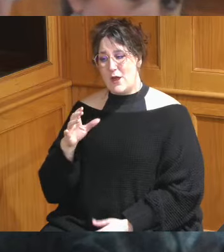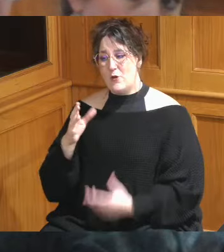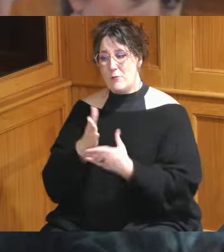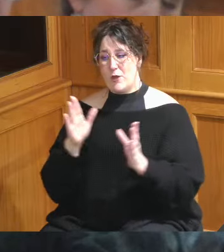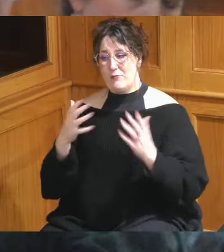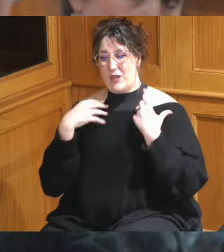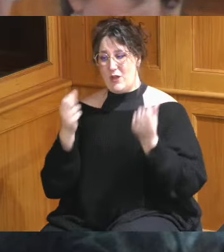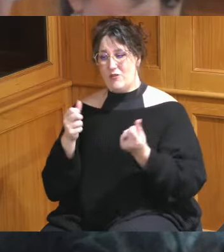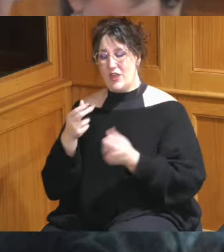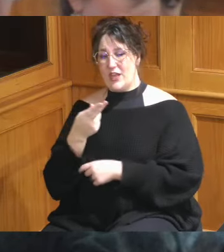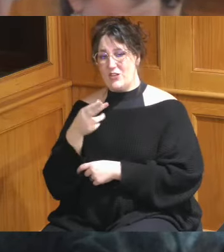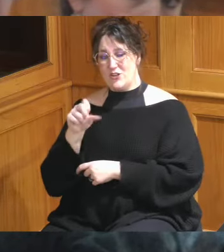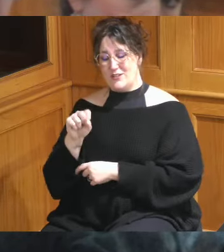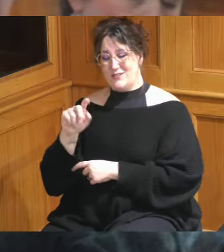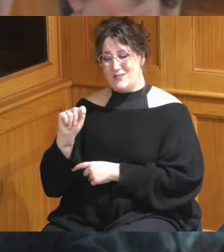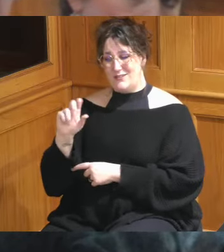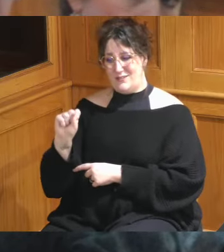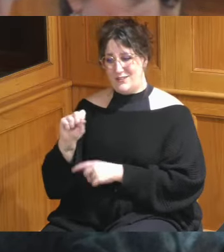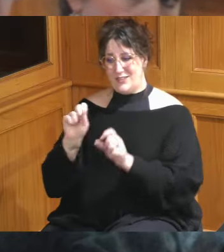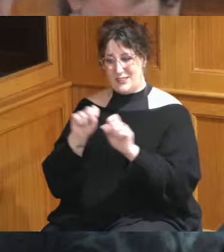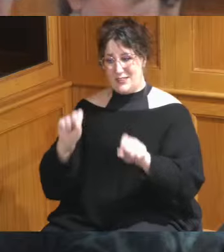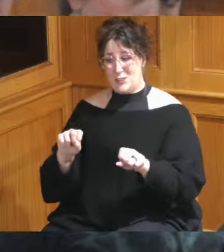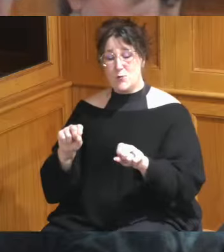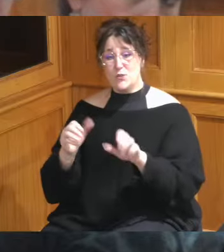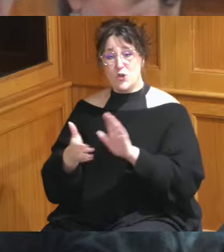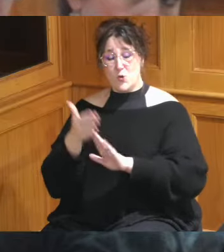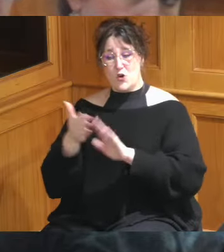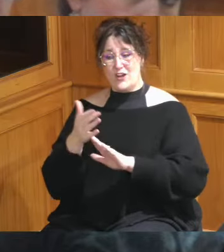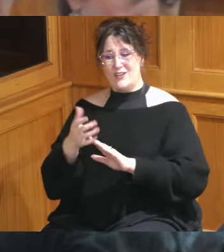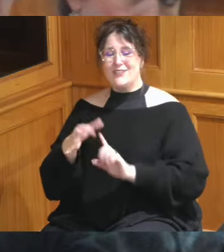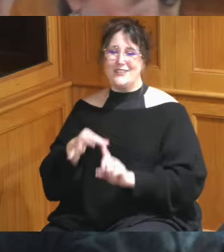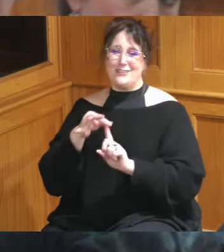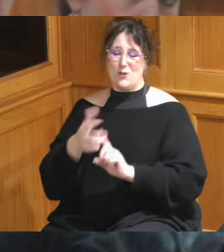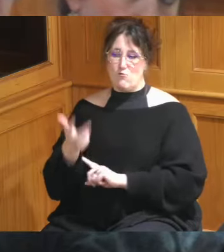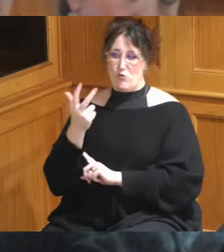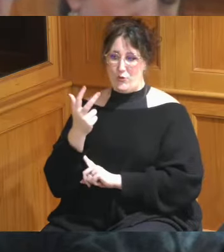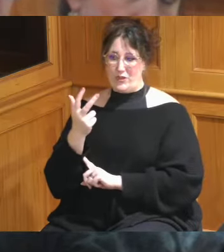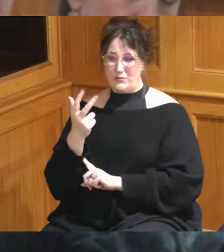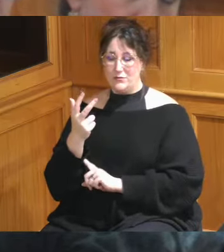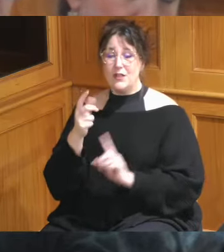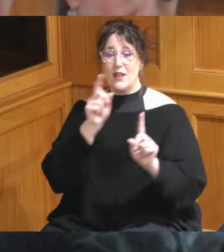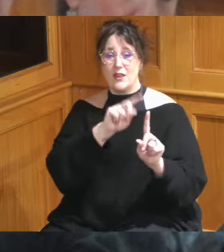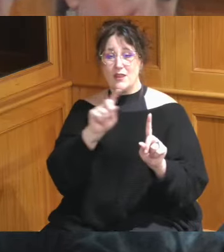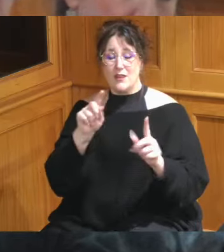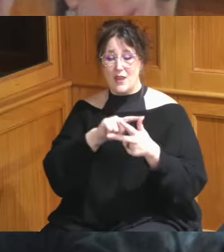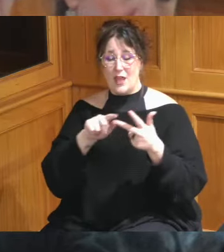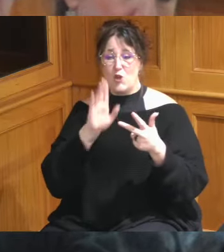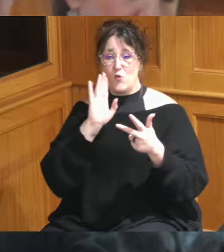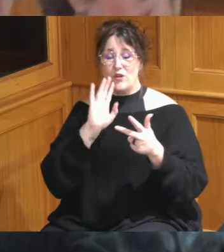HSTS systems are operable except for three. Those owners will need to pursue repair or replacement